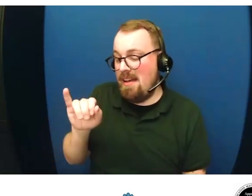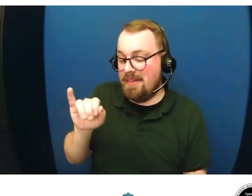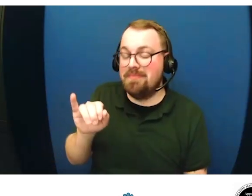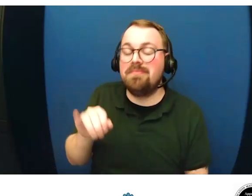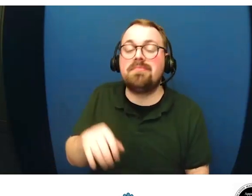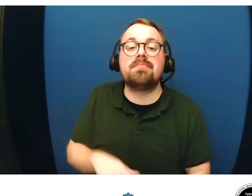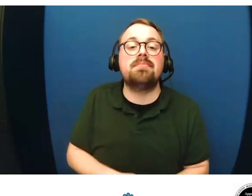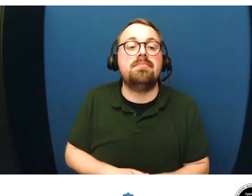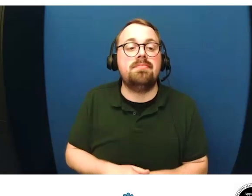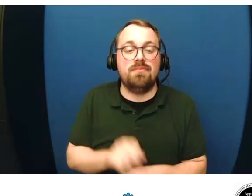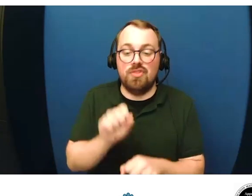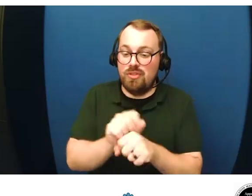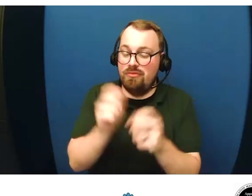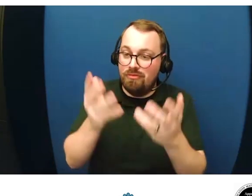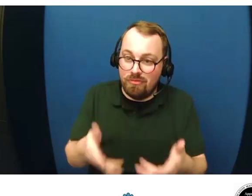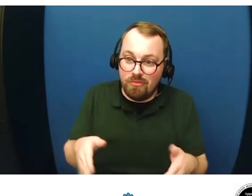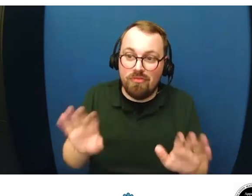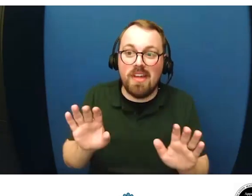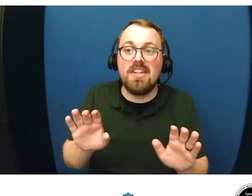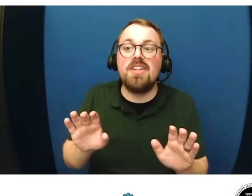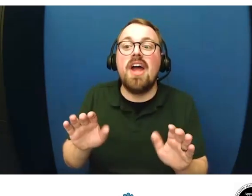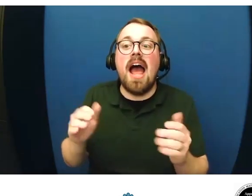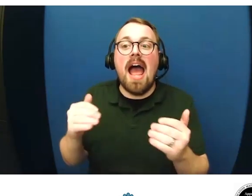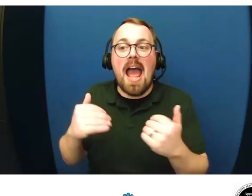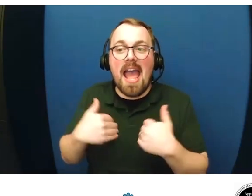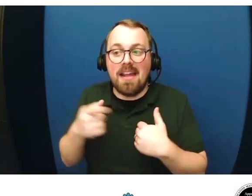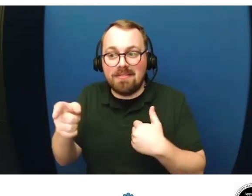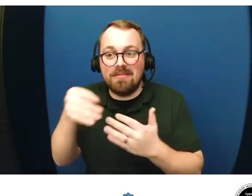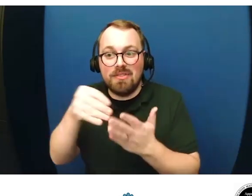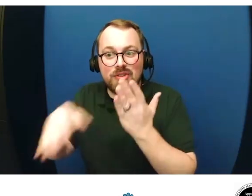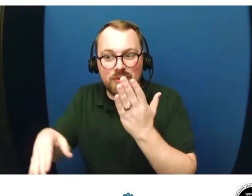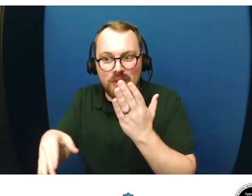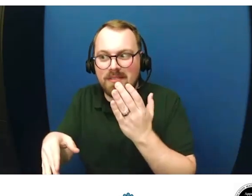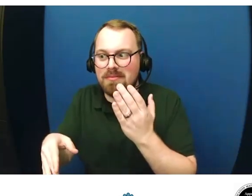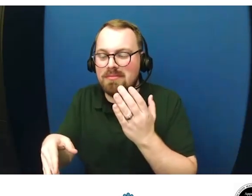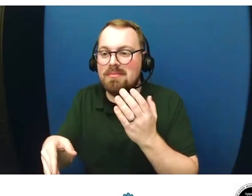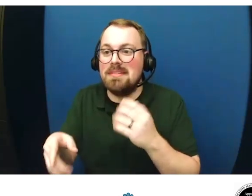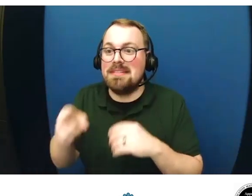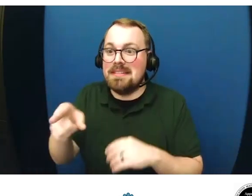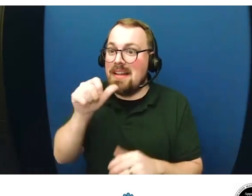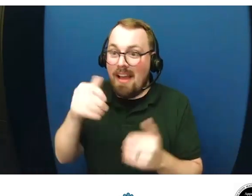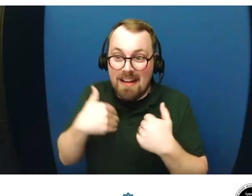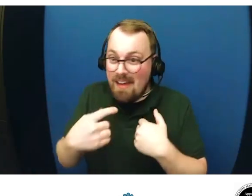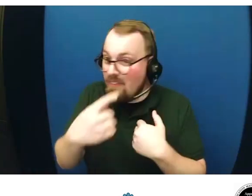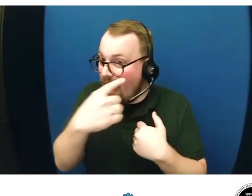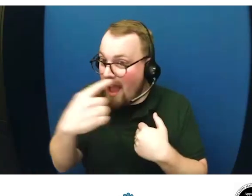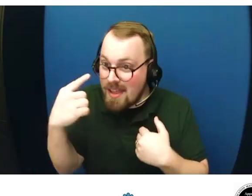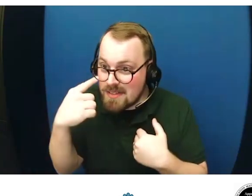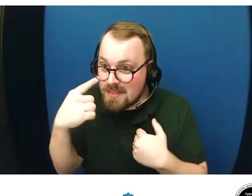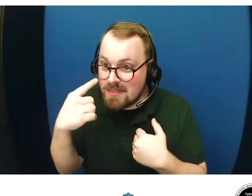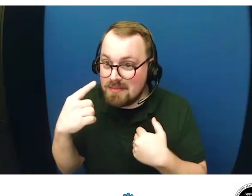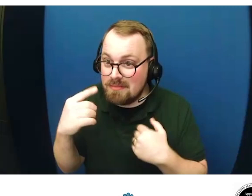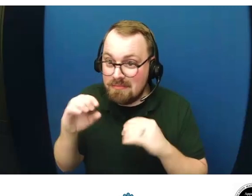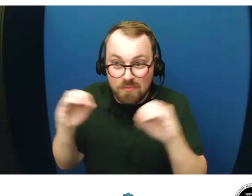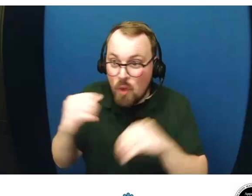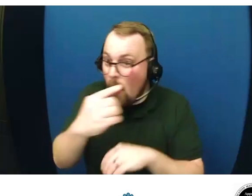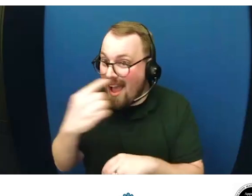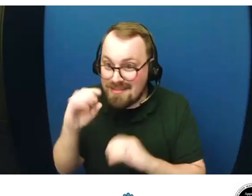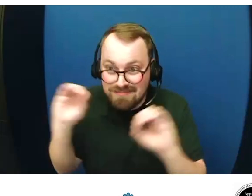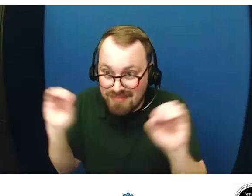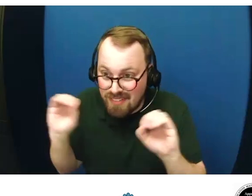And then I got a student on my caseload, who did not have eyes, cannot follow me, no eyes.